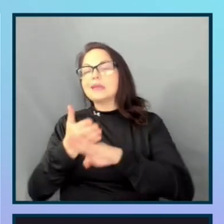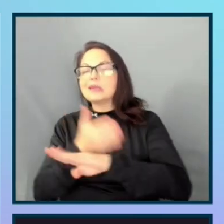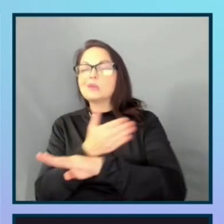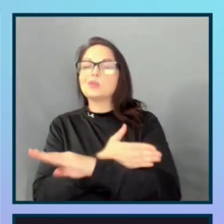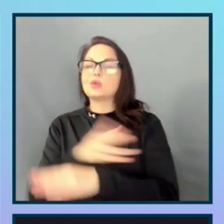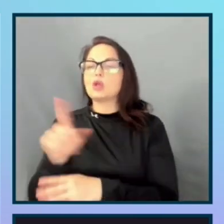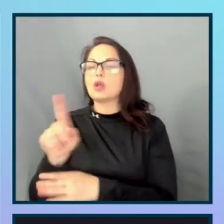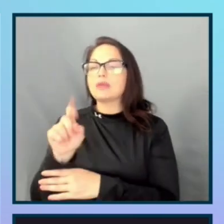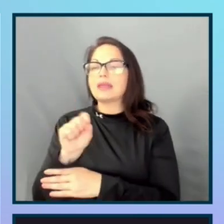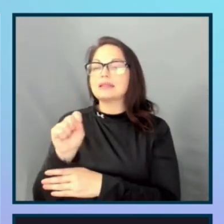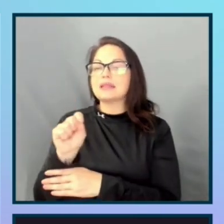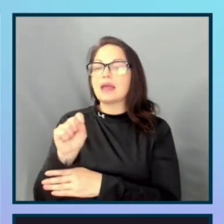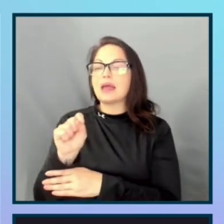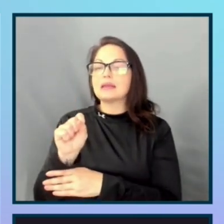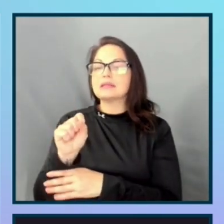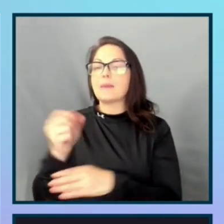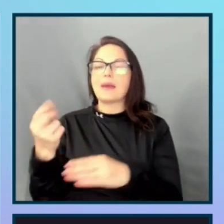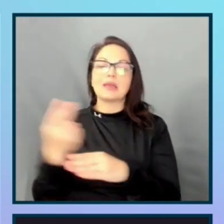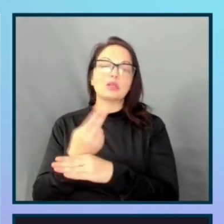of intersectional issues.